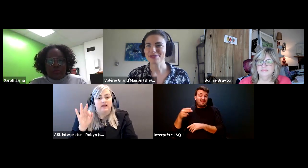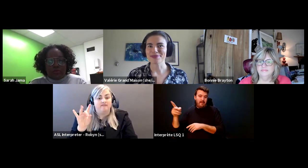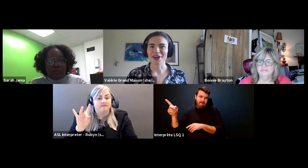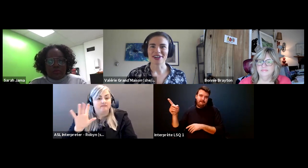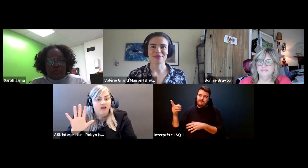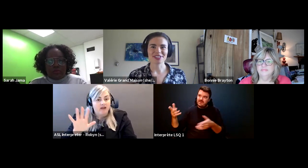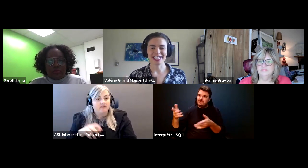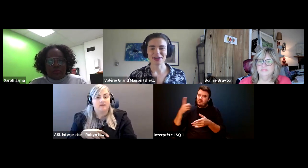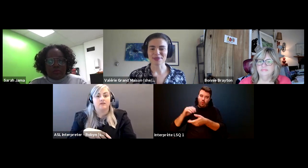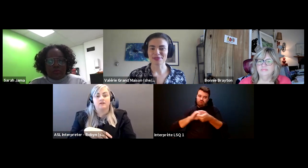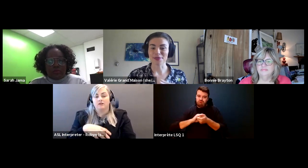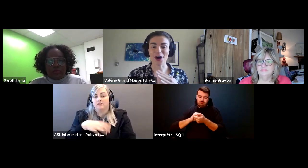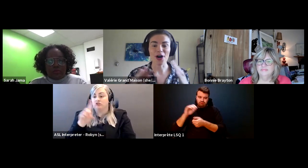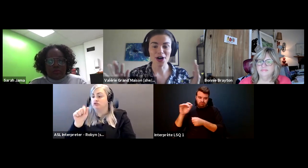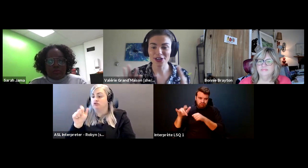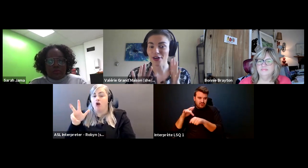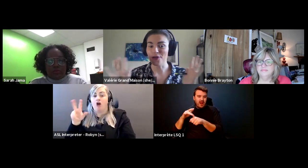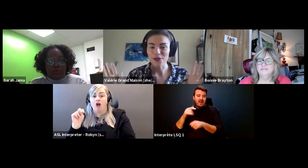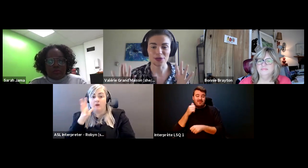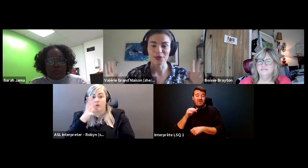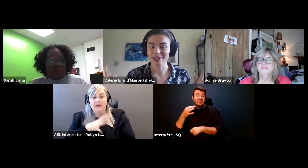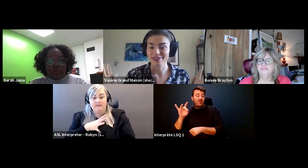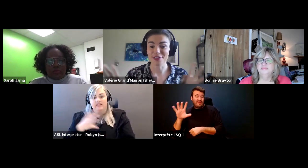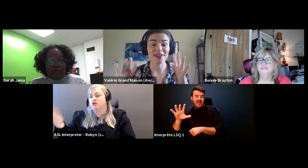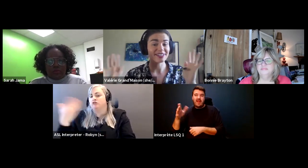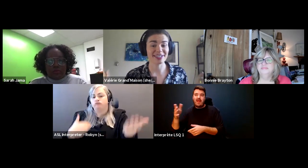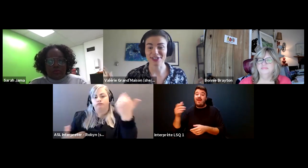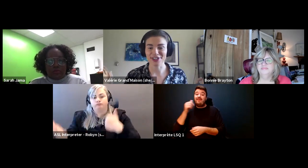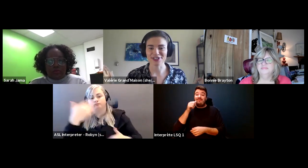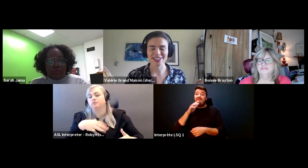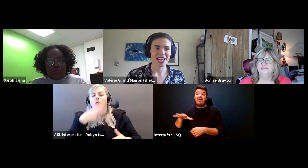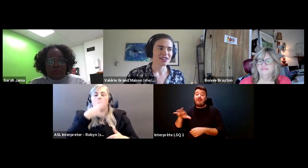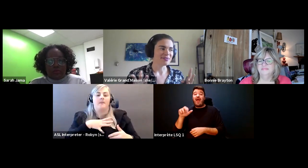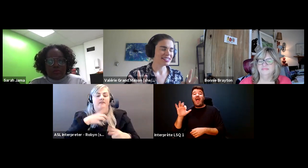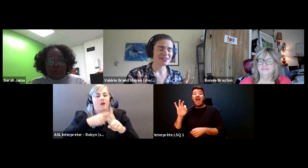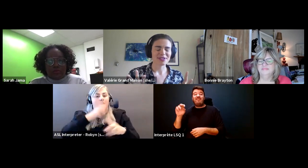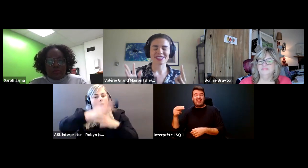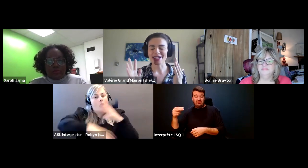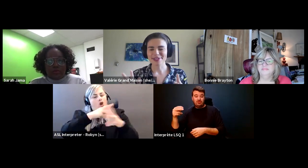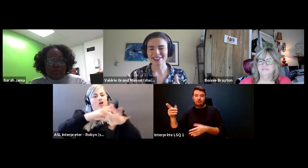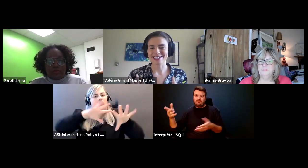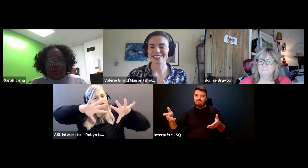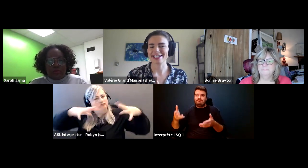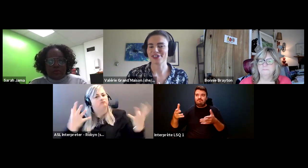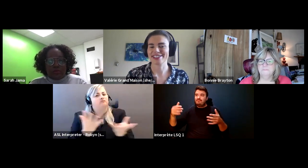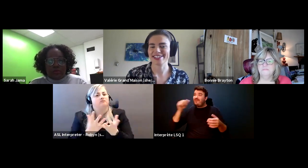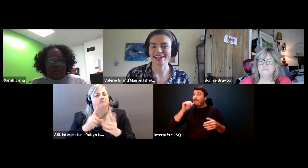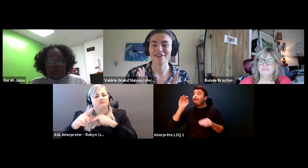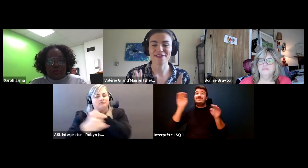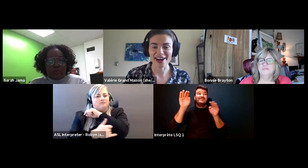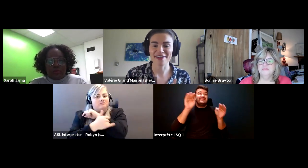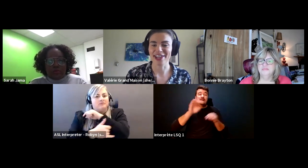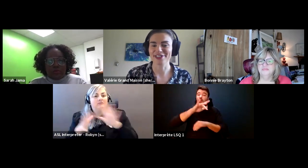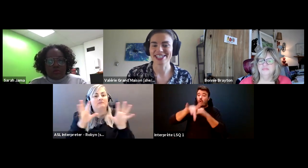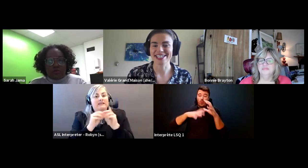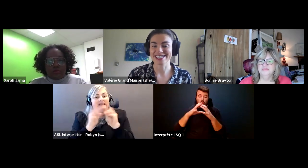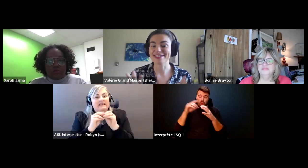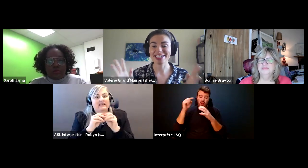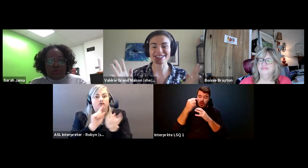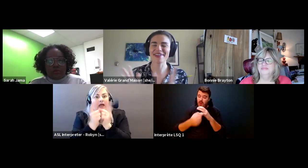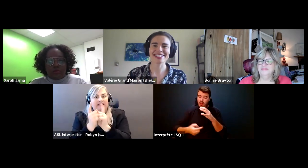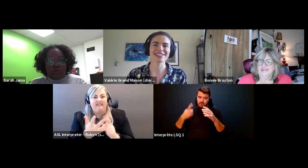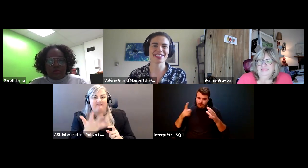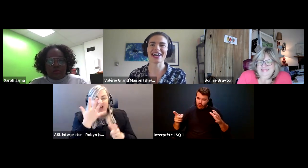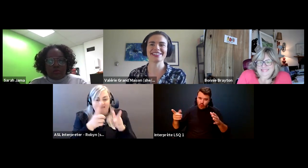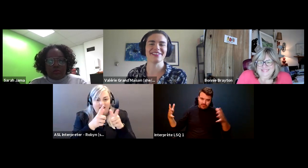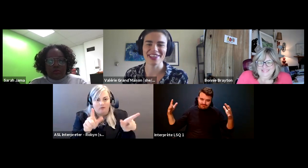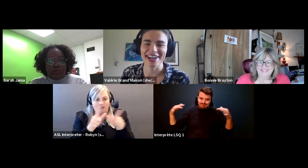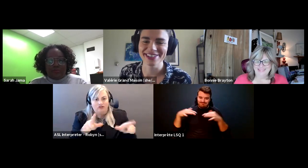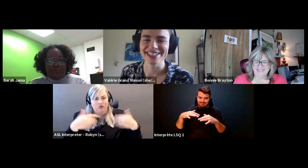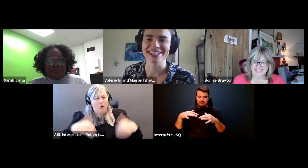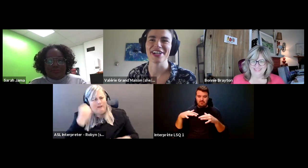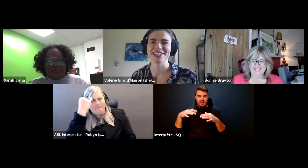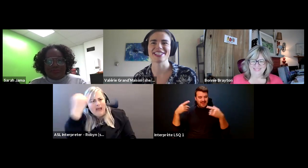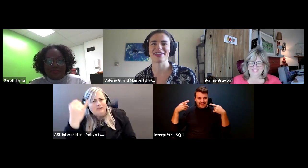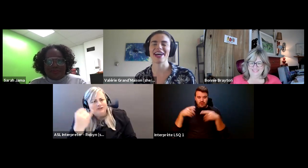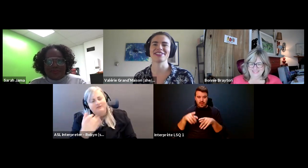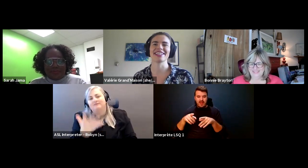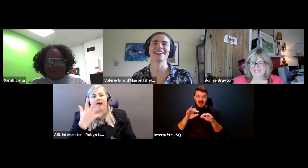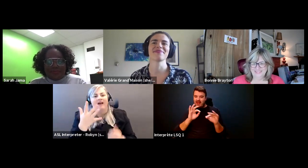Valérie Grand’Maison (she/elle): Women from dying together women from all over the world from different countries, the meeting was simultaneously translated in five languages, you may imagine doing that, without technology that we have today.